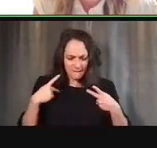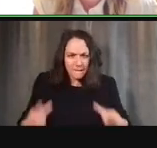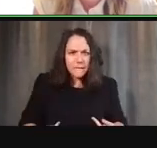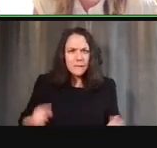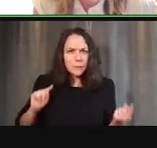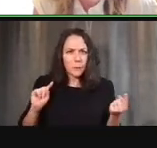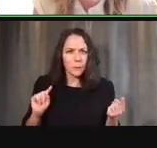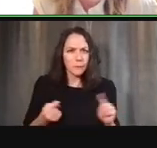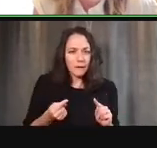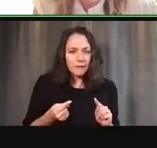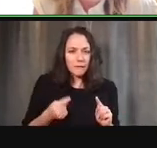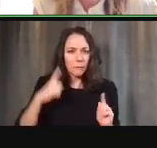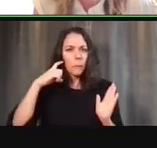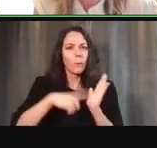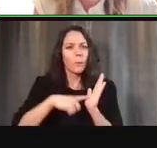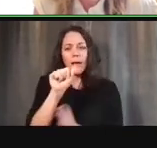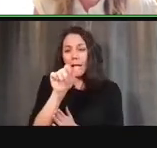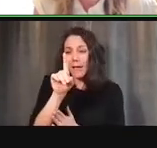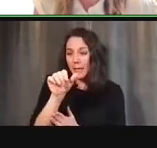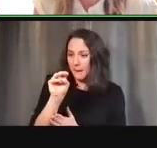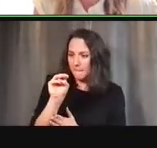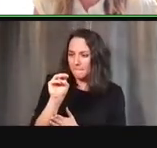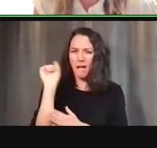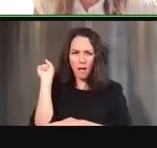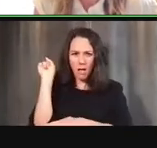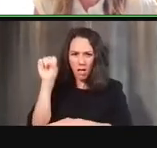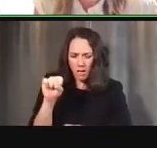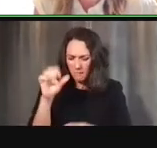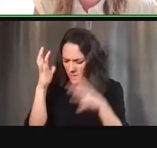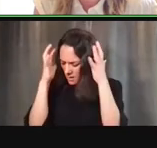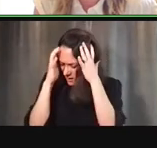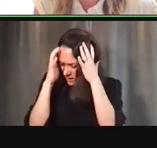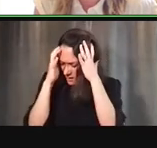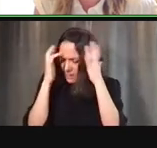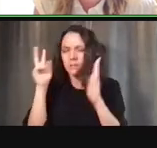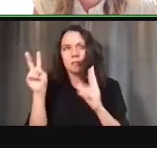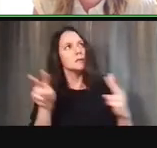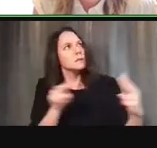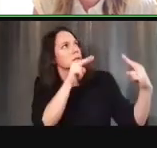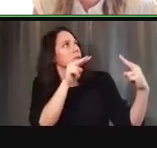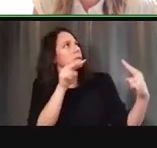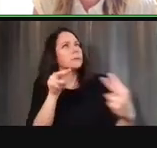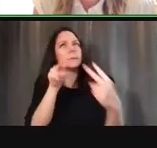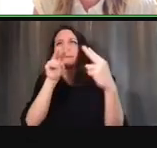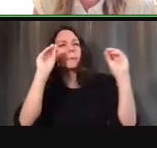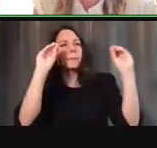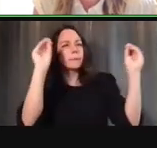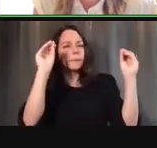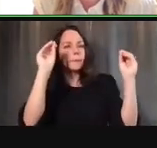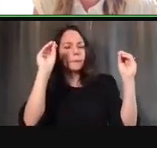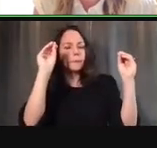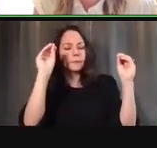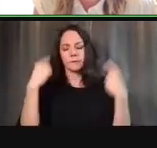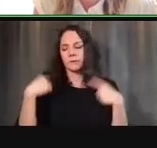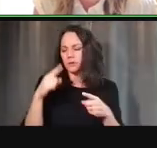unable to even look at either the angel or Eve as they exit paradise. Dwelling in these feelings only perpetuate